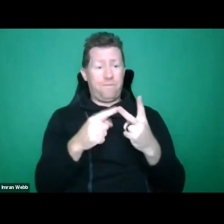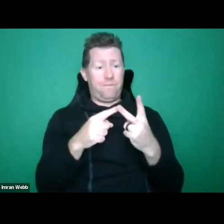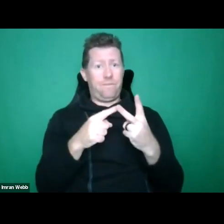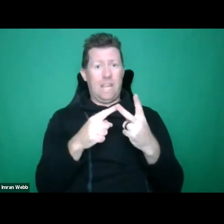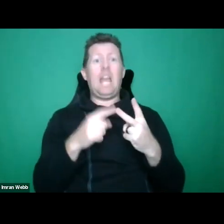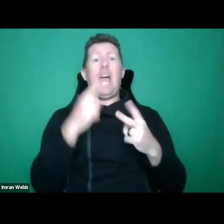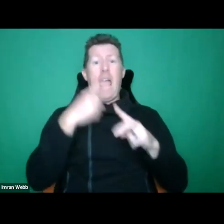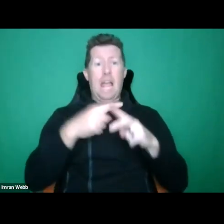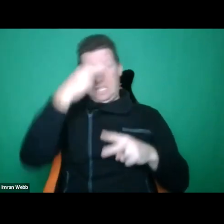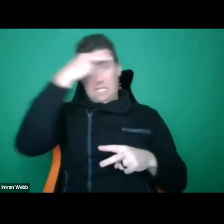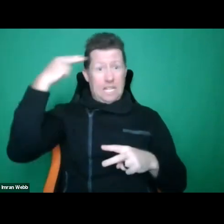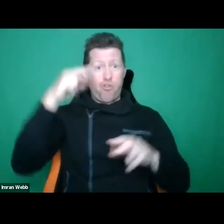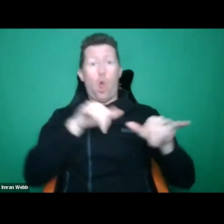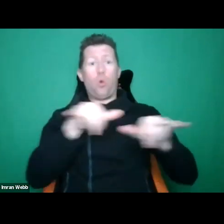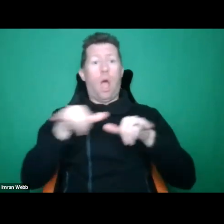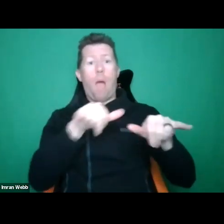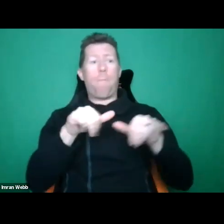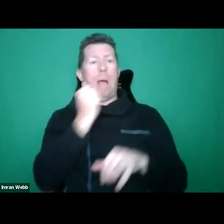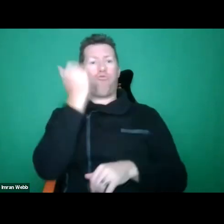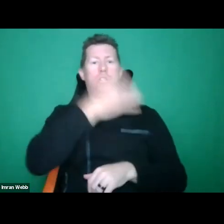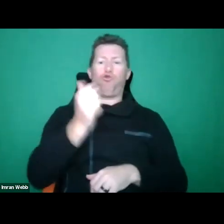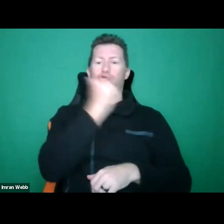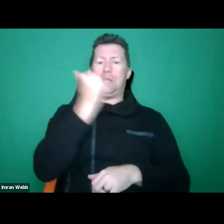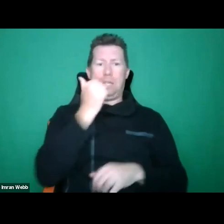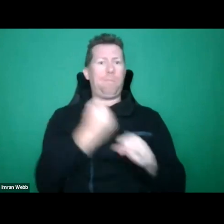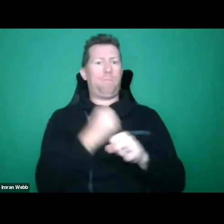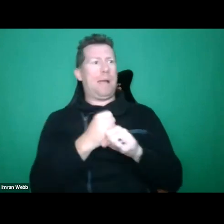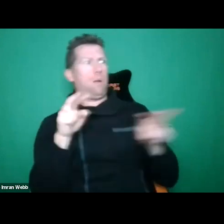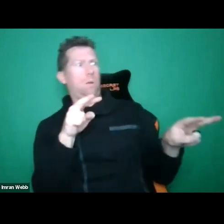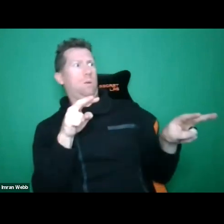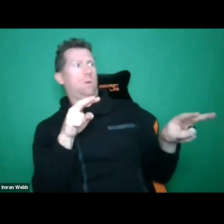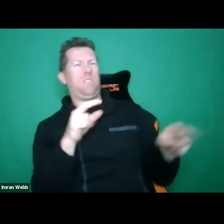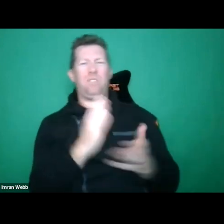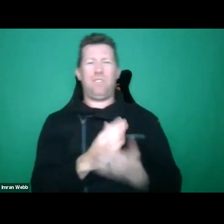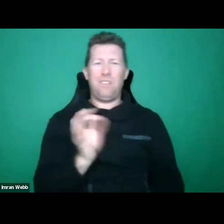of Aboriginal people and drinking, create this socially isolating experience for that.